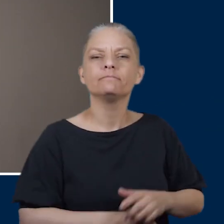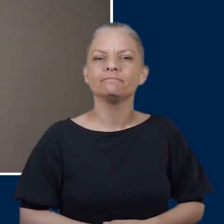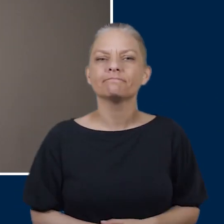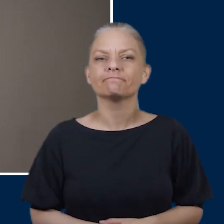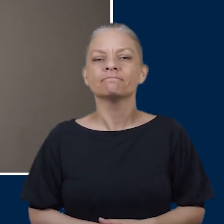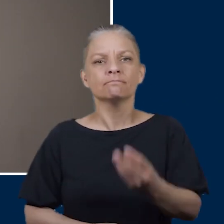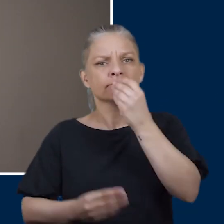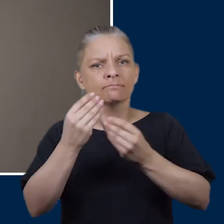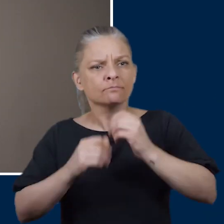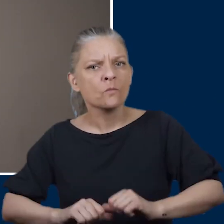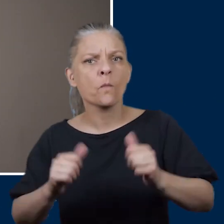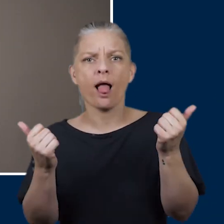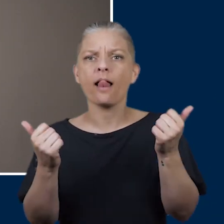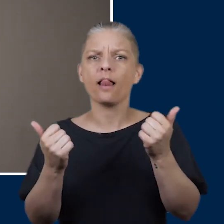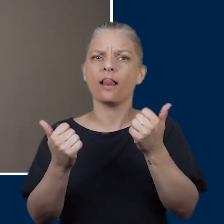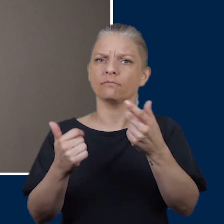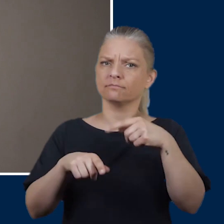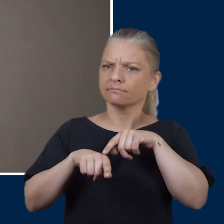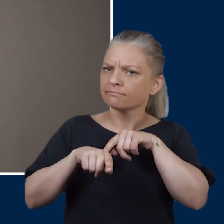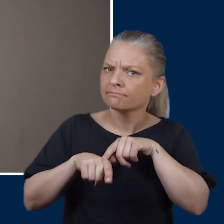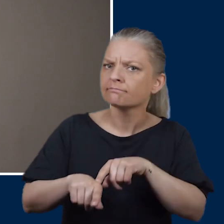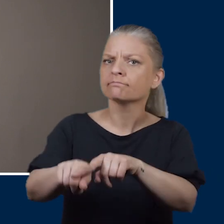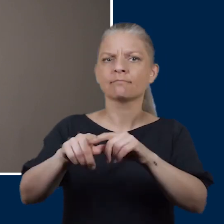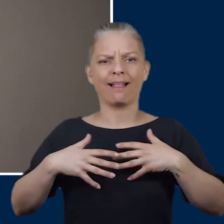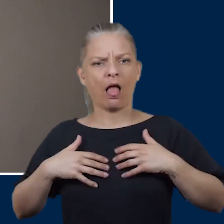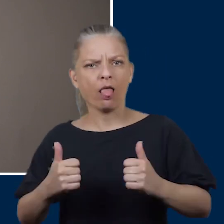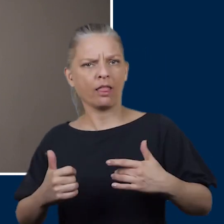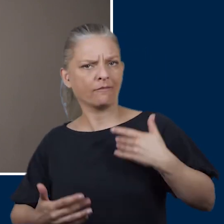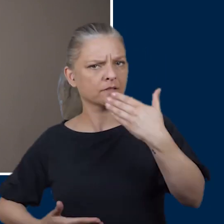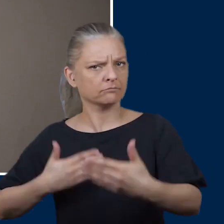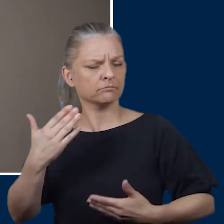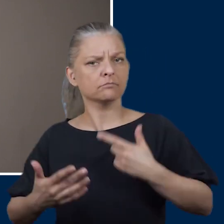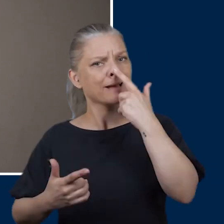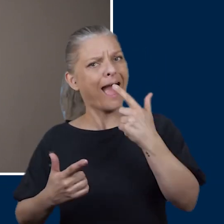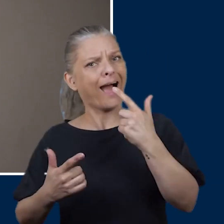Eating well and following a healthy lifestyle can play a big part in managing your diabetes,